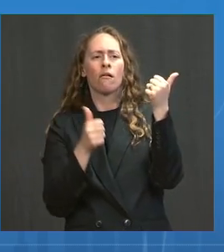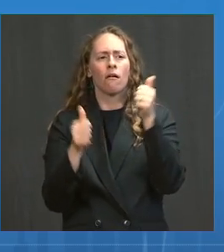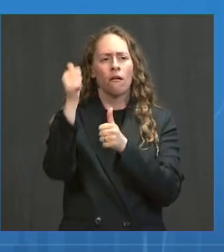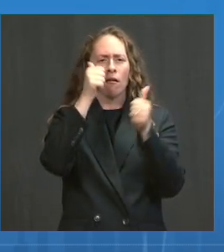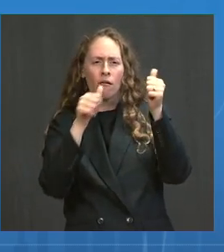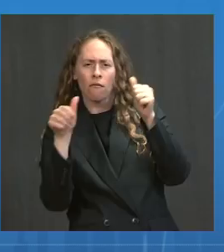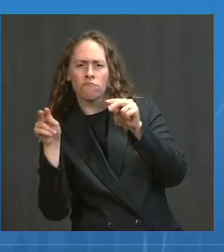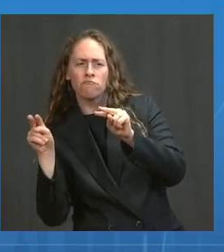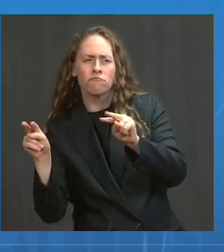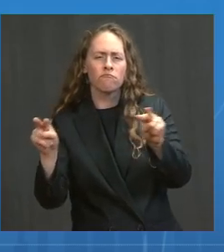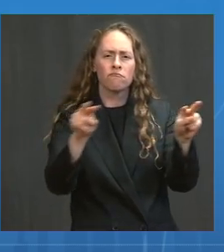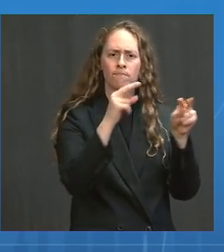to curb the spread of the virus.